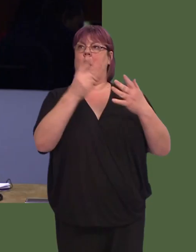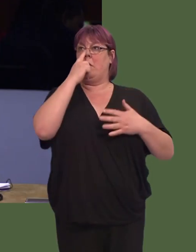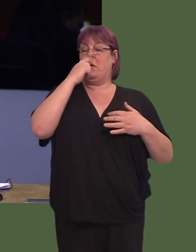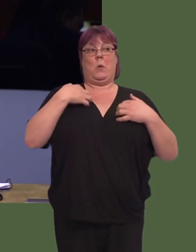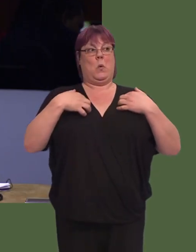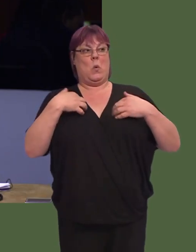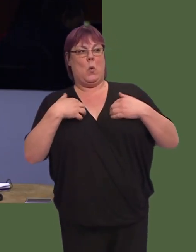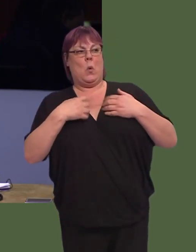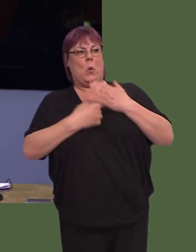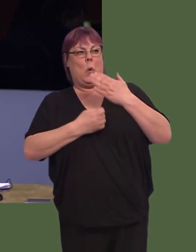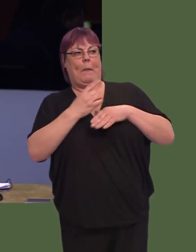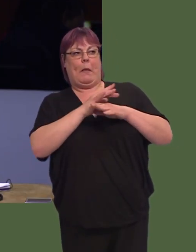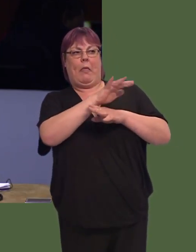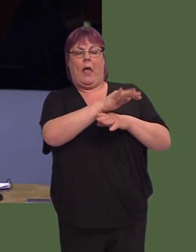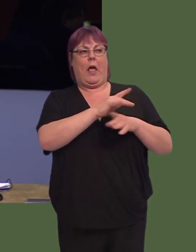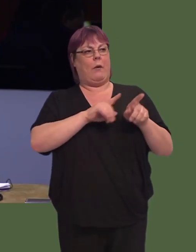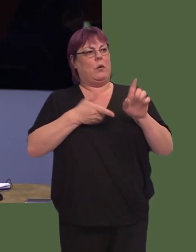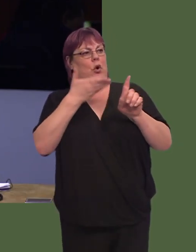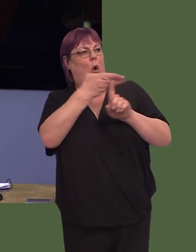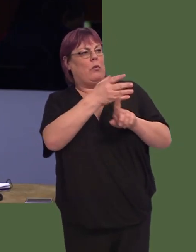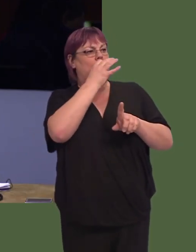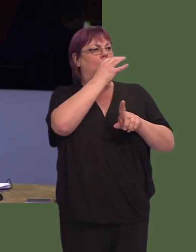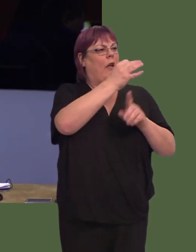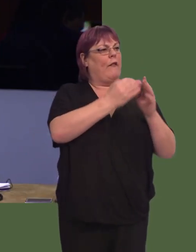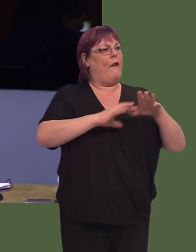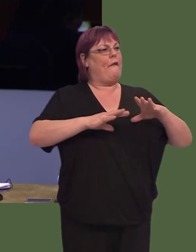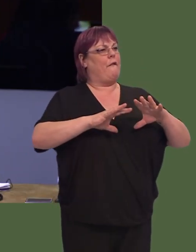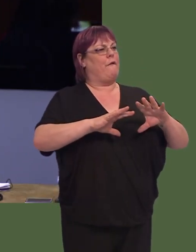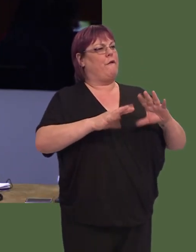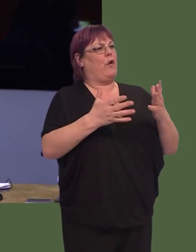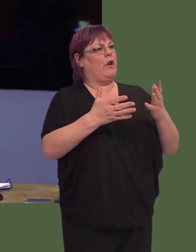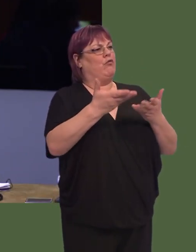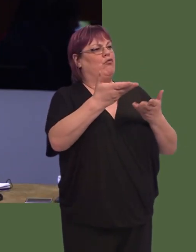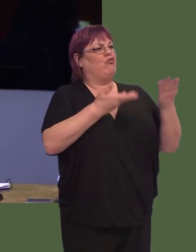States to press the case for developing a free trade agreement between our countries.